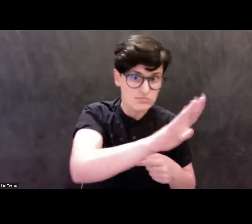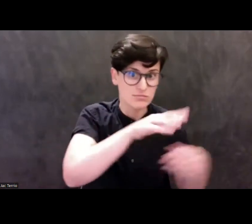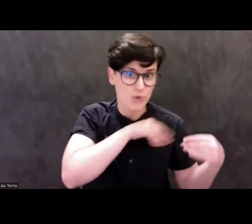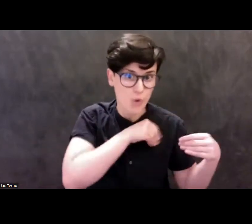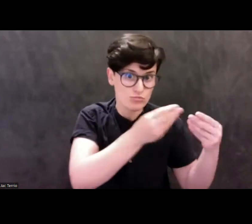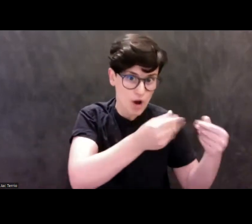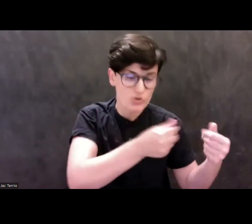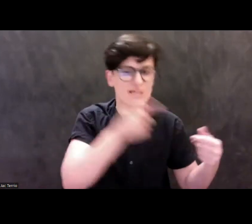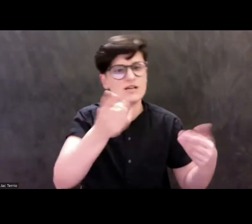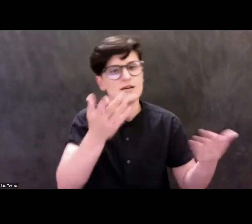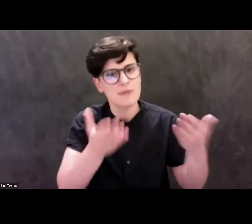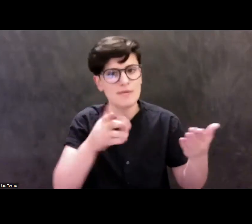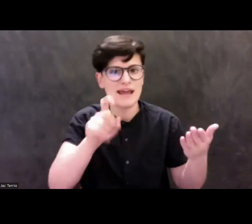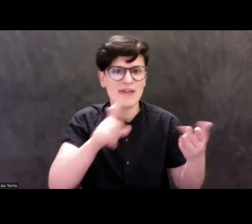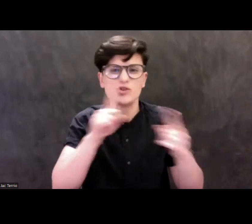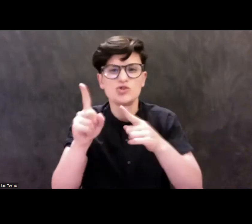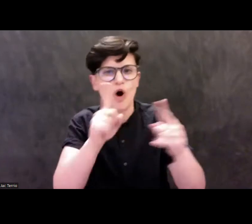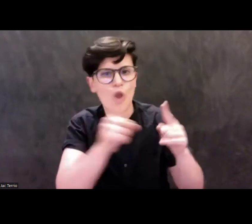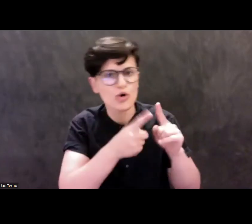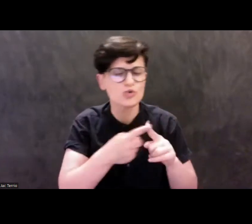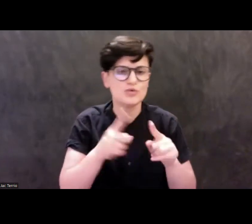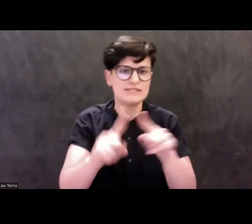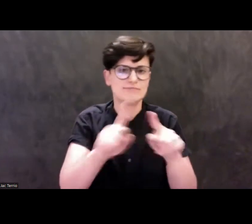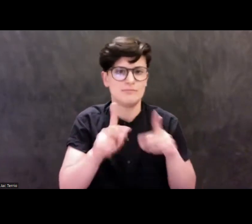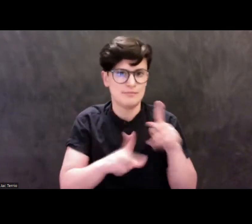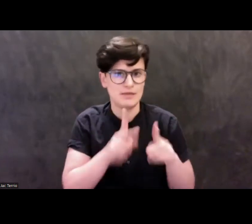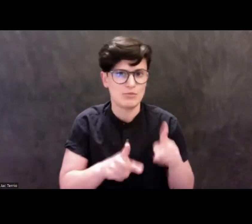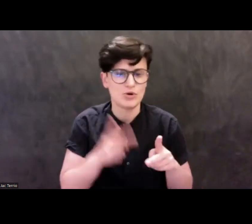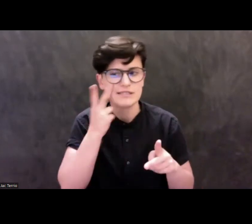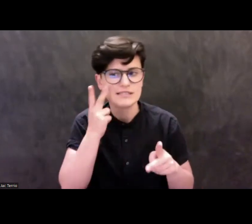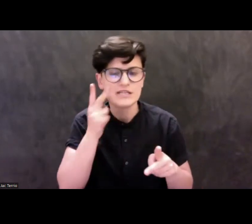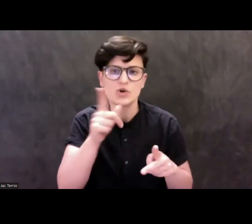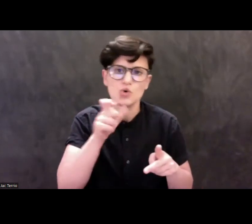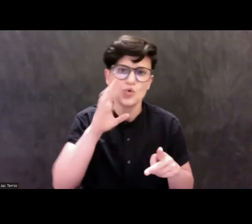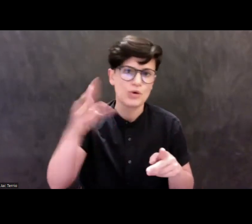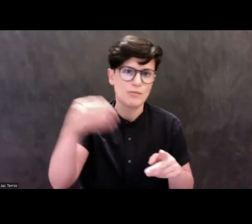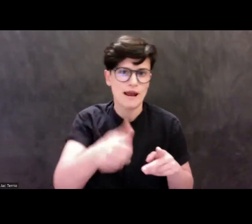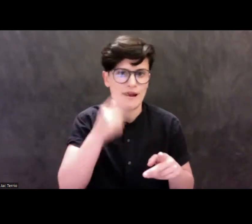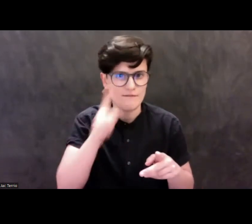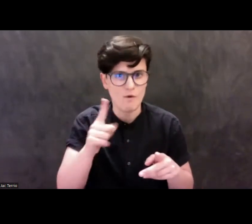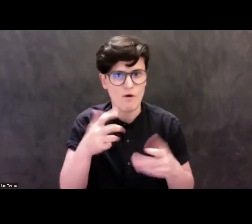and who will pay for them. ________________________________________ [Event has exceeded the scheduled time jerk